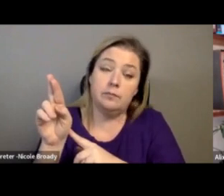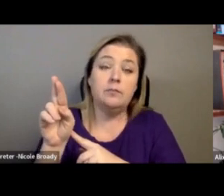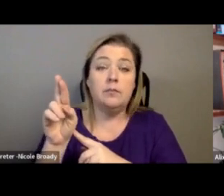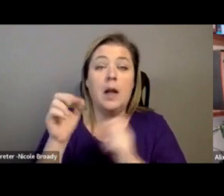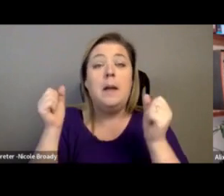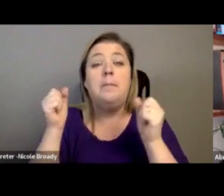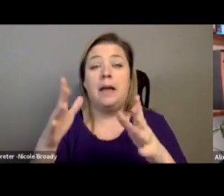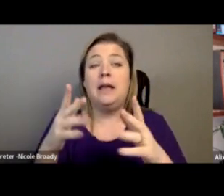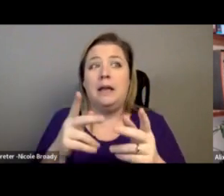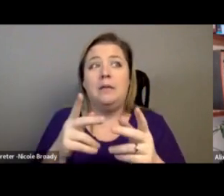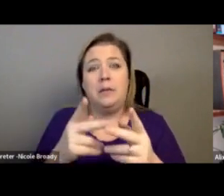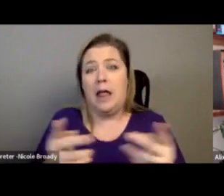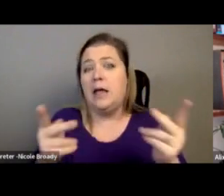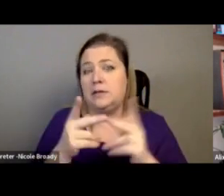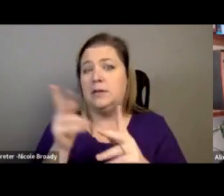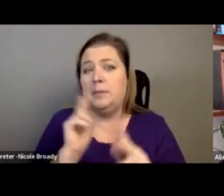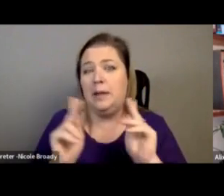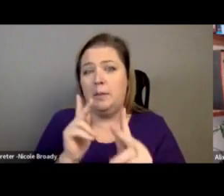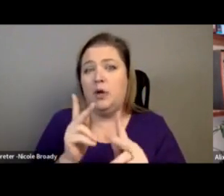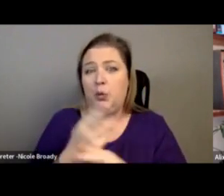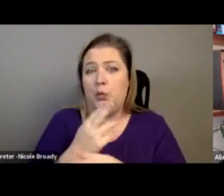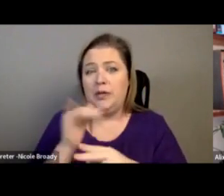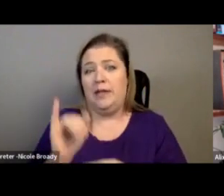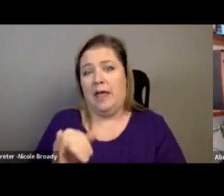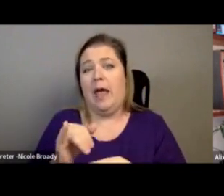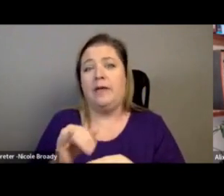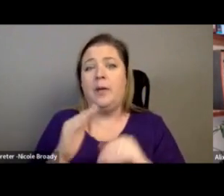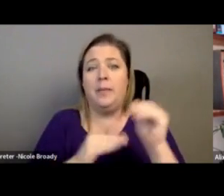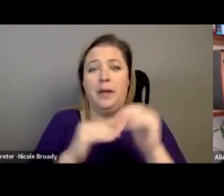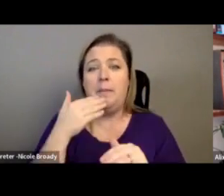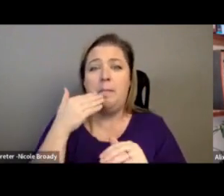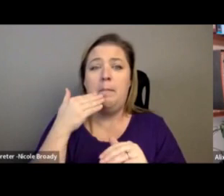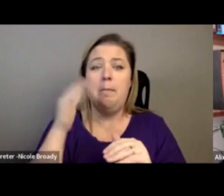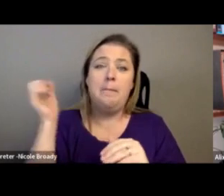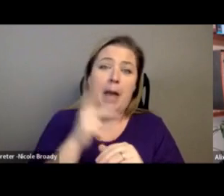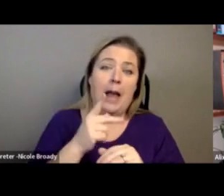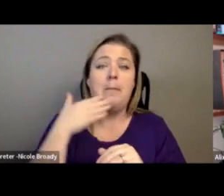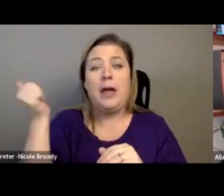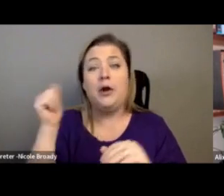betters being used to as a shorthand for the build back better act, which, as written